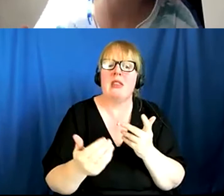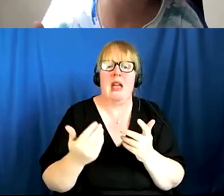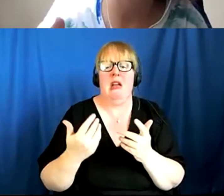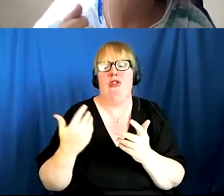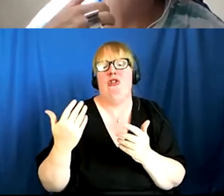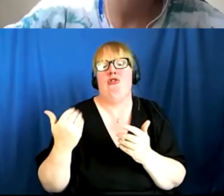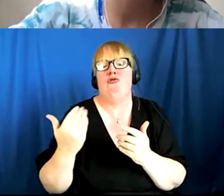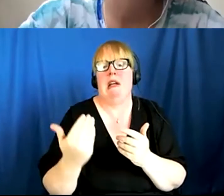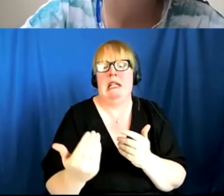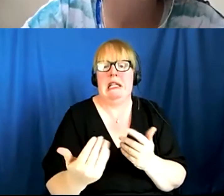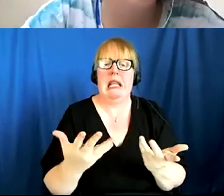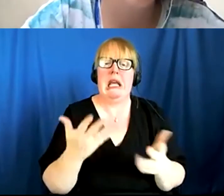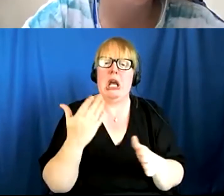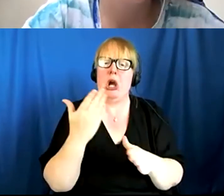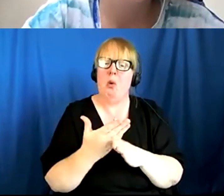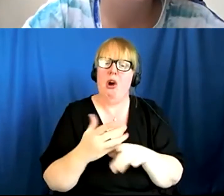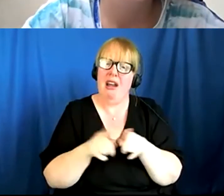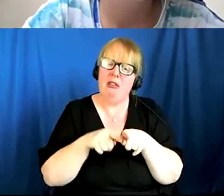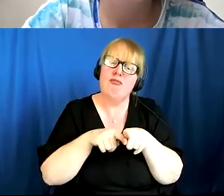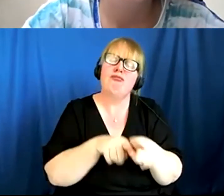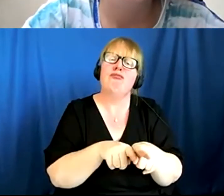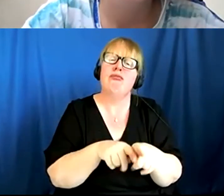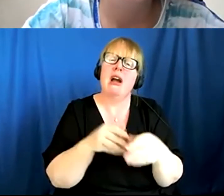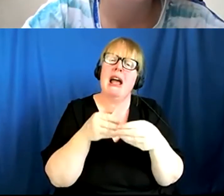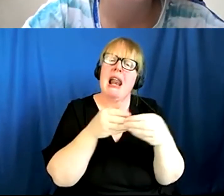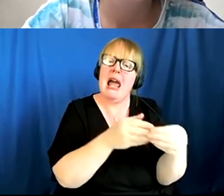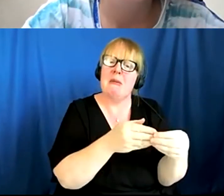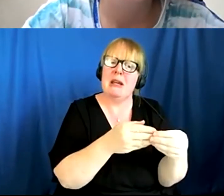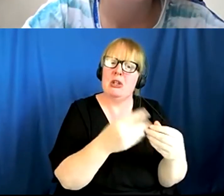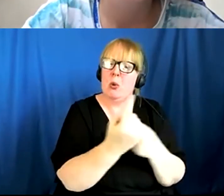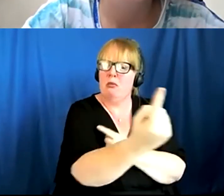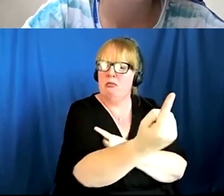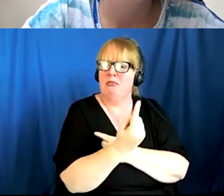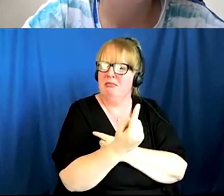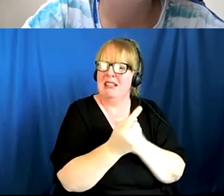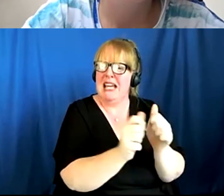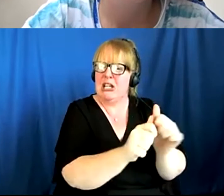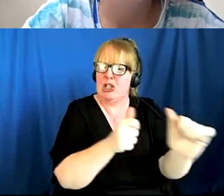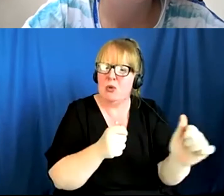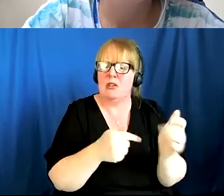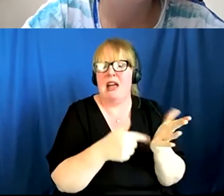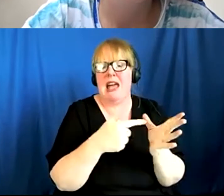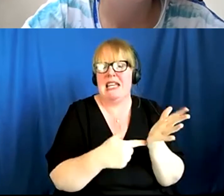that working in that way, led me to be approached by institutions like Tate and Wellcome Collection,